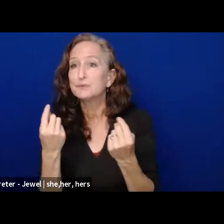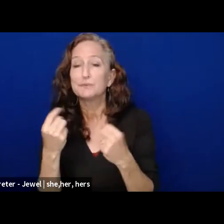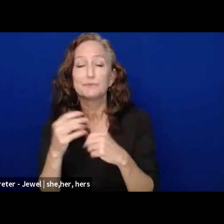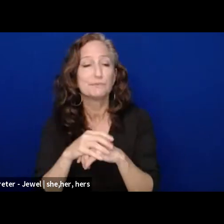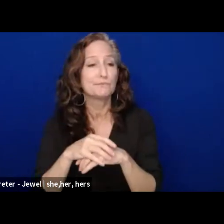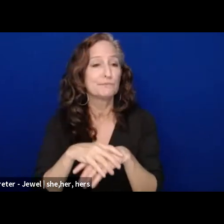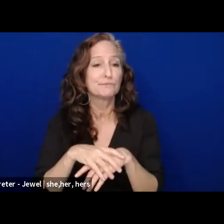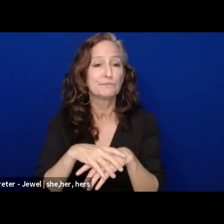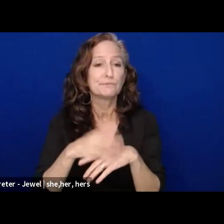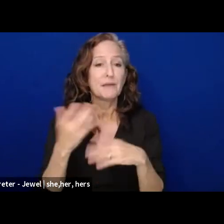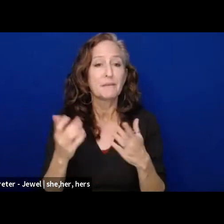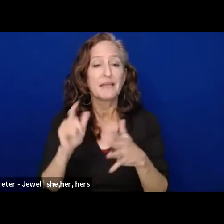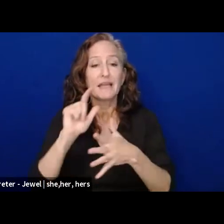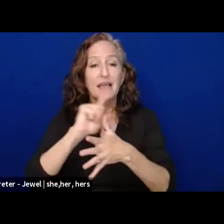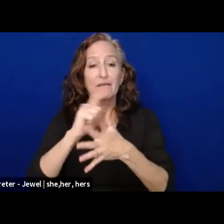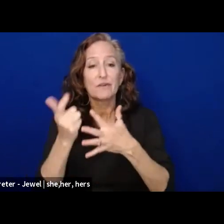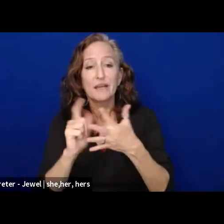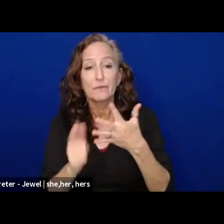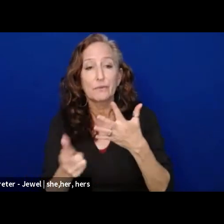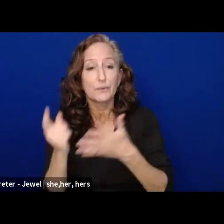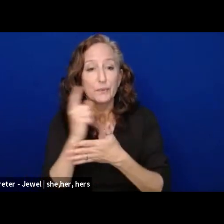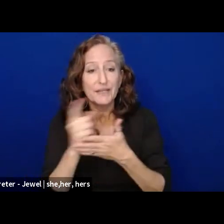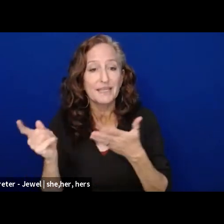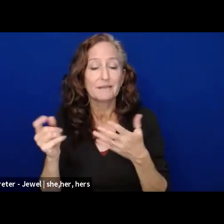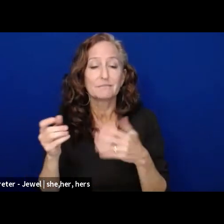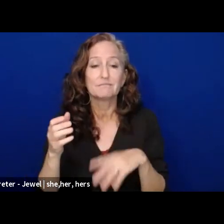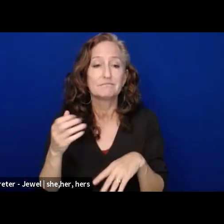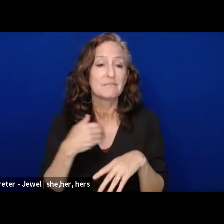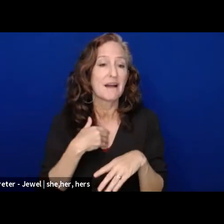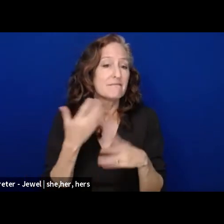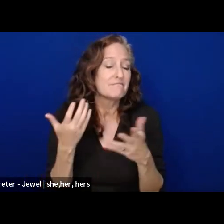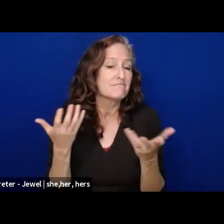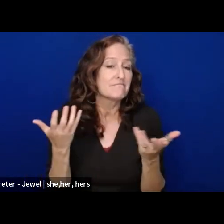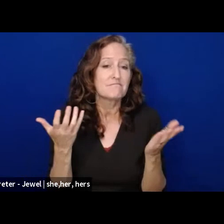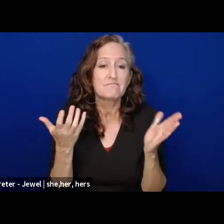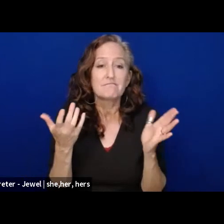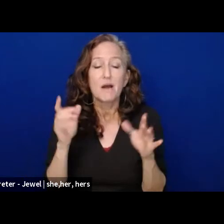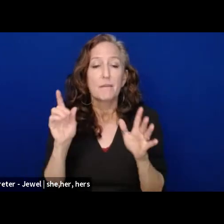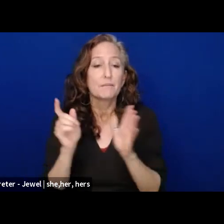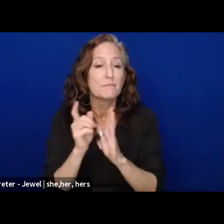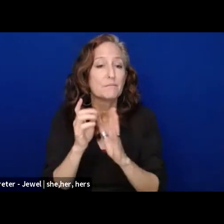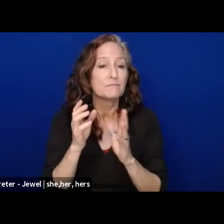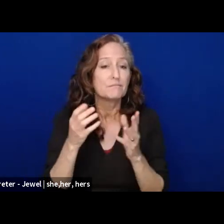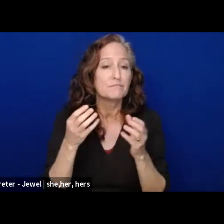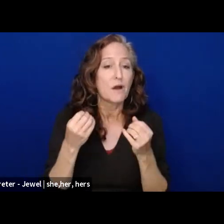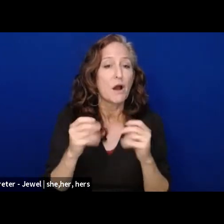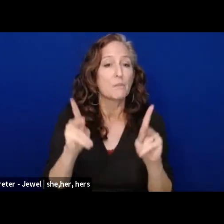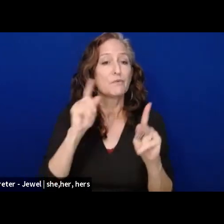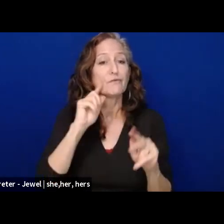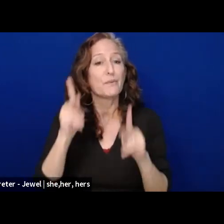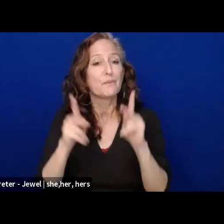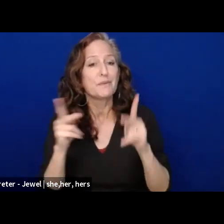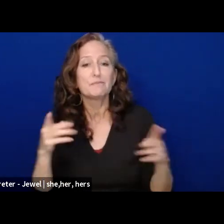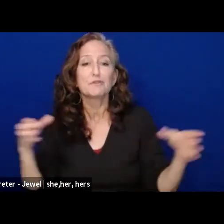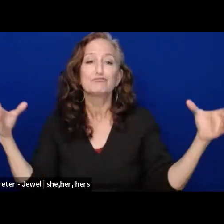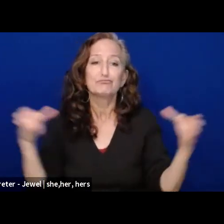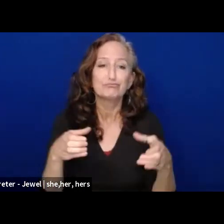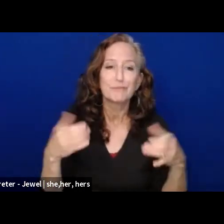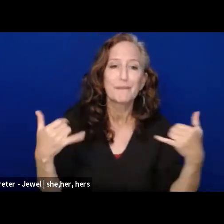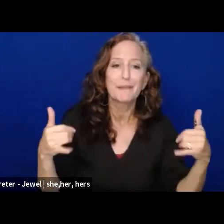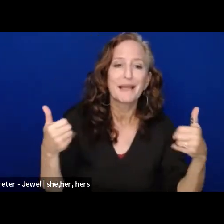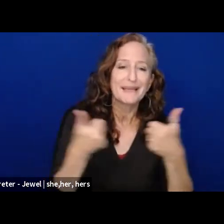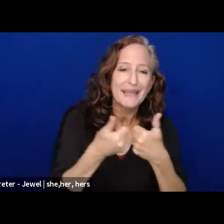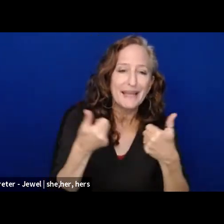every other week they will have an optional time for a game or some kind of fun interactive